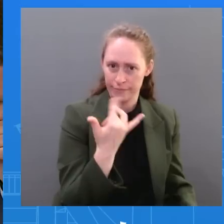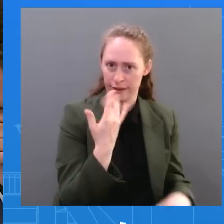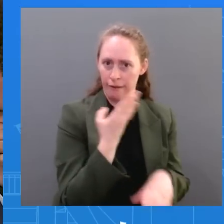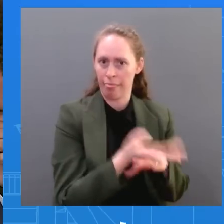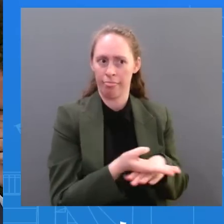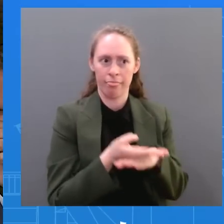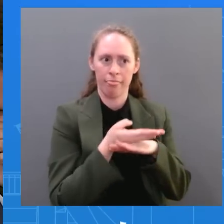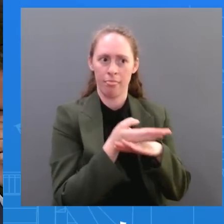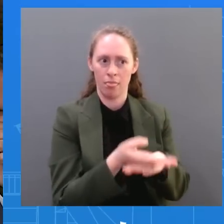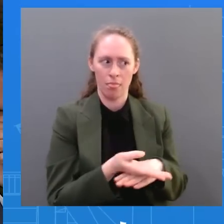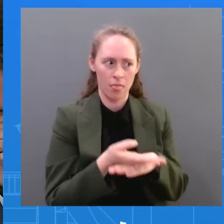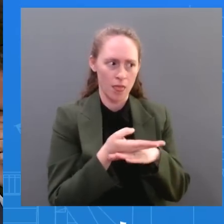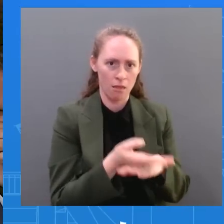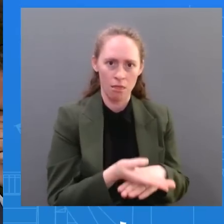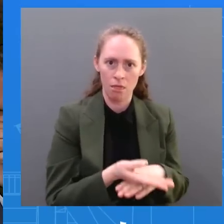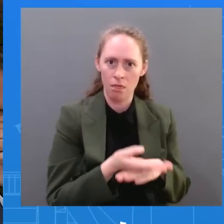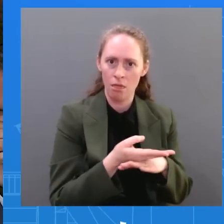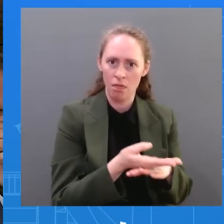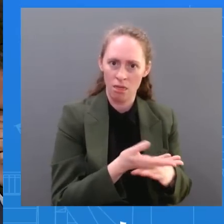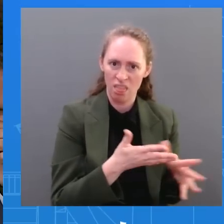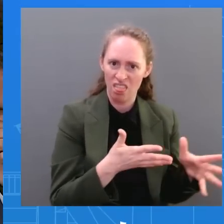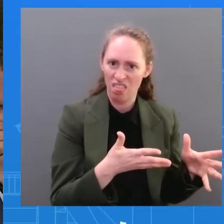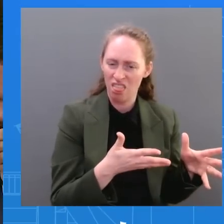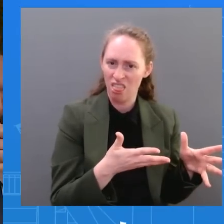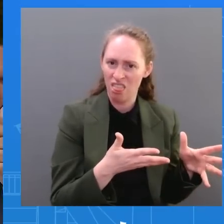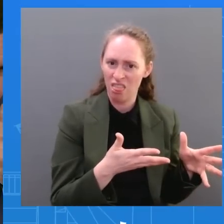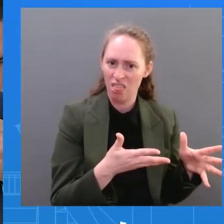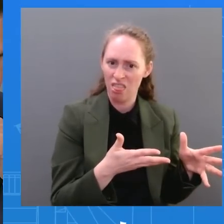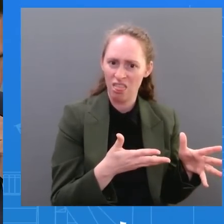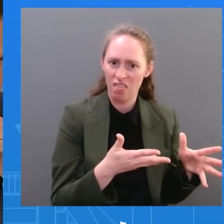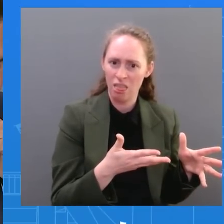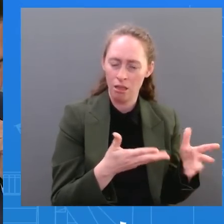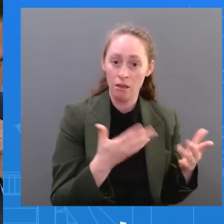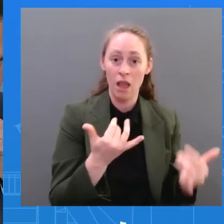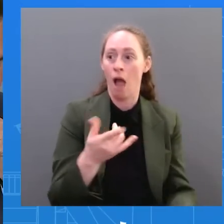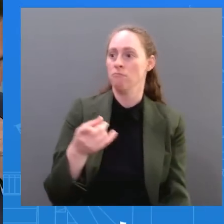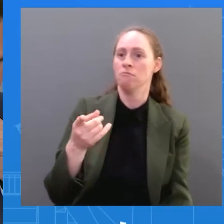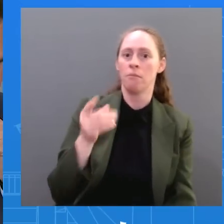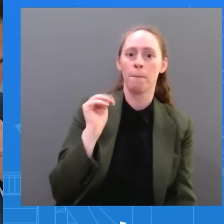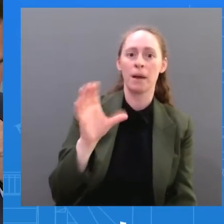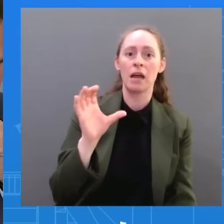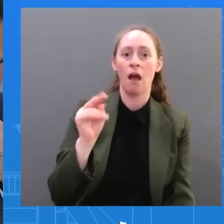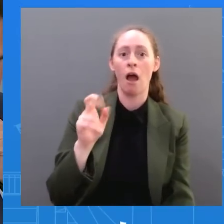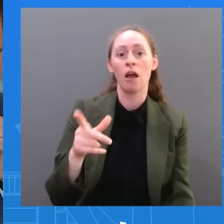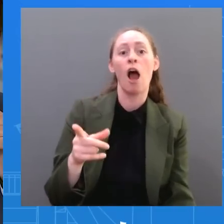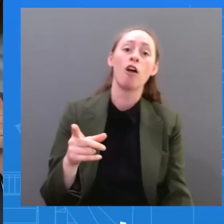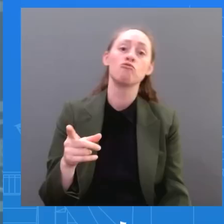to put the roadblocks he's put up in front now because he didn't move on it until 13 months later? Ms. Jean-Pierre: Look, we're going to --